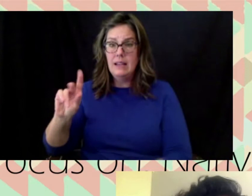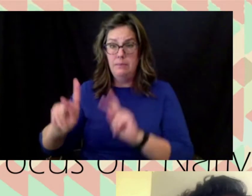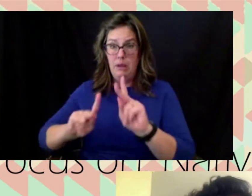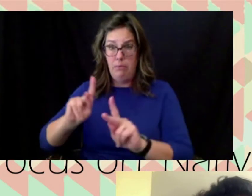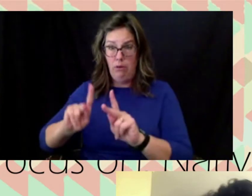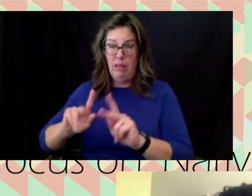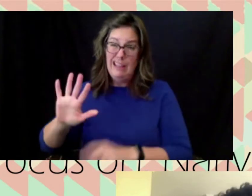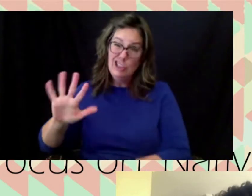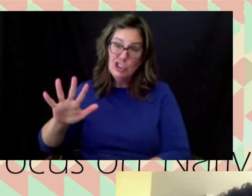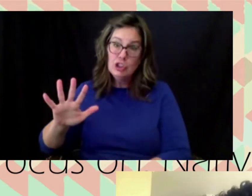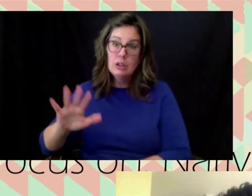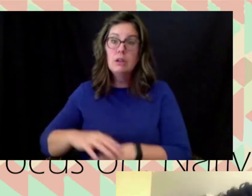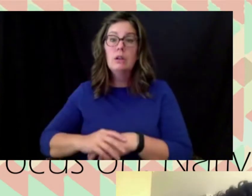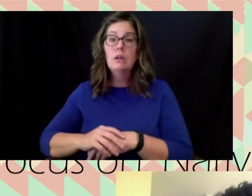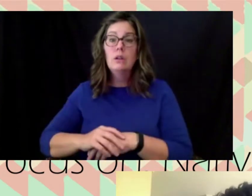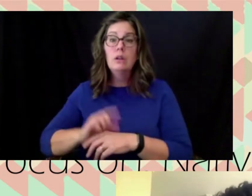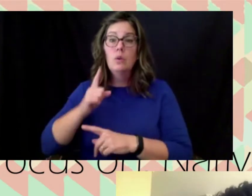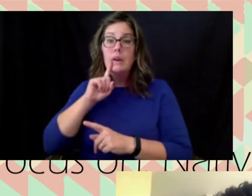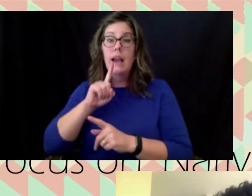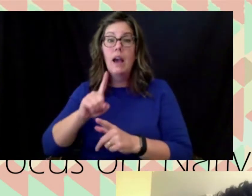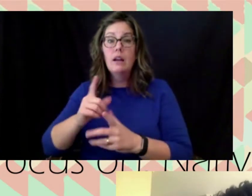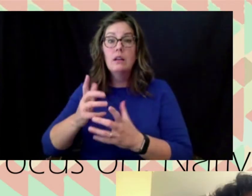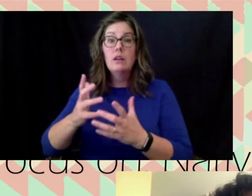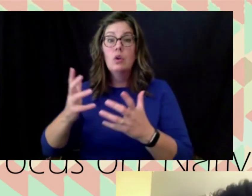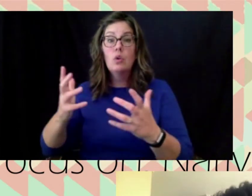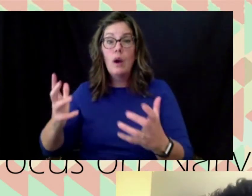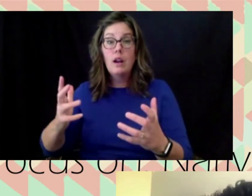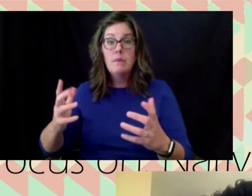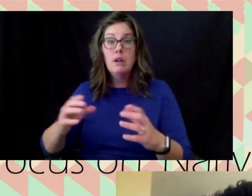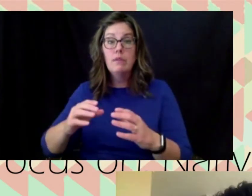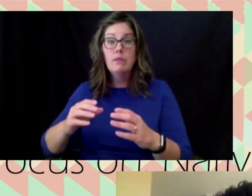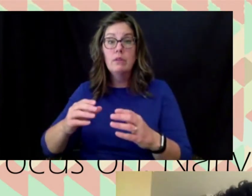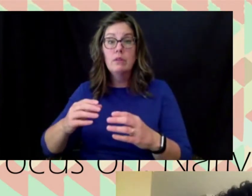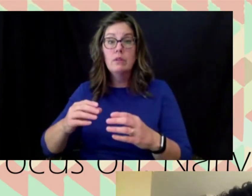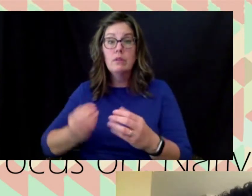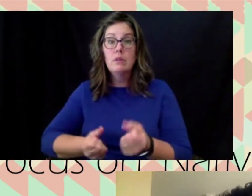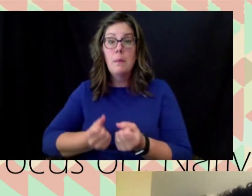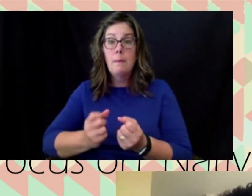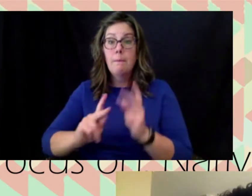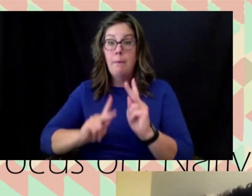you know significant amount of population growth from the second oil boom so my home community of